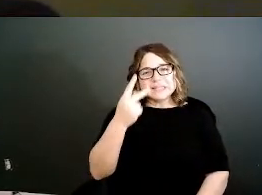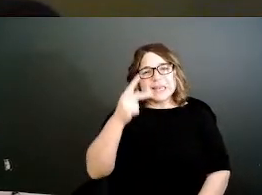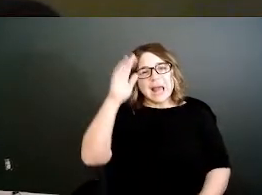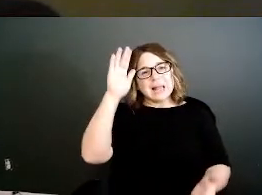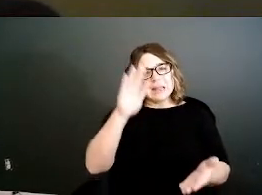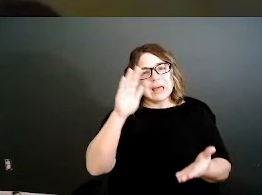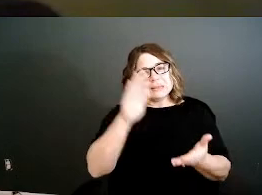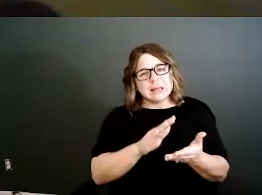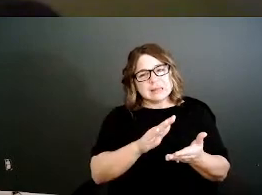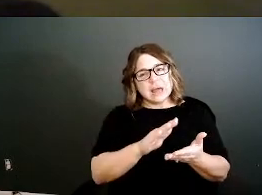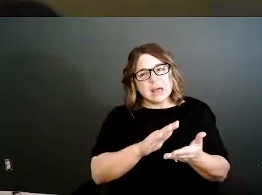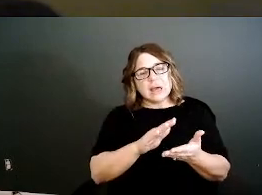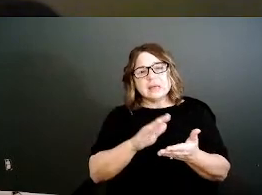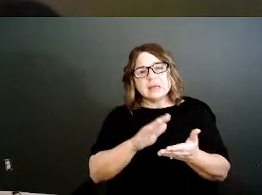WE HAVE THREE STAFF THAT ARE FUNDED WITH ONE-TIME